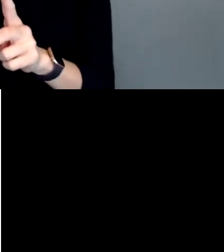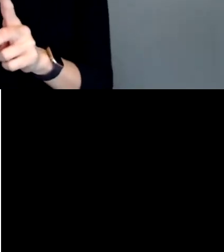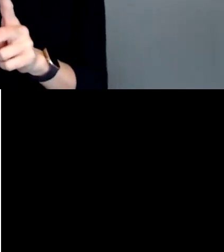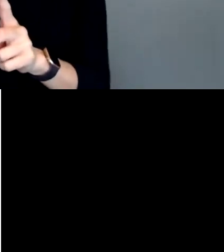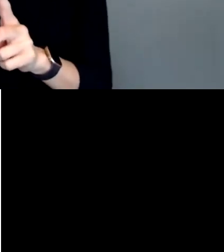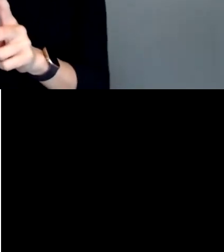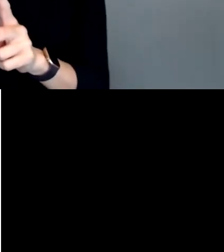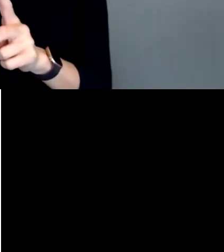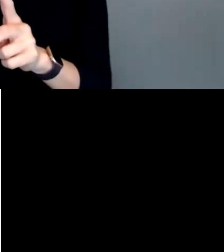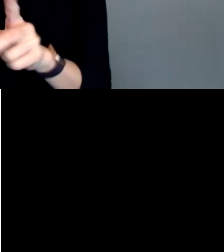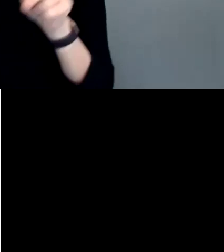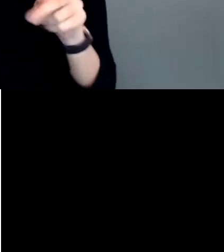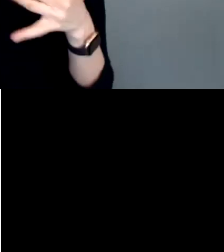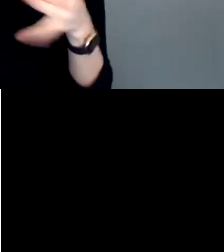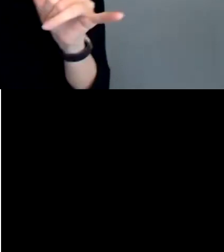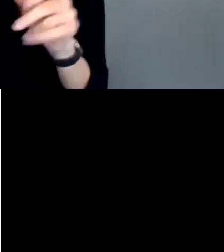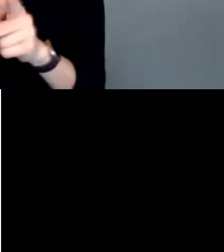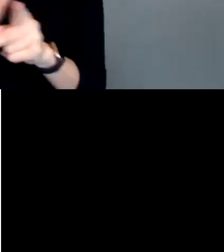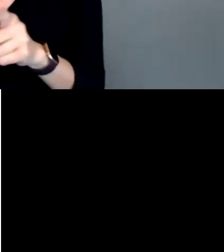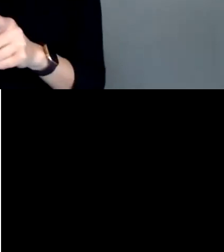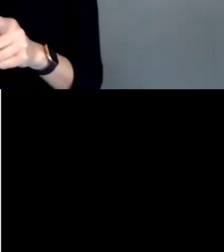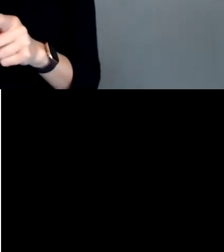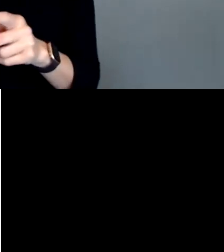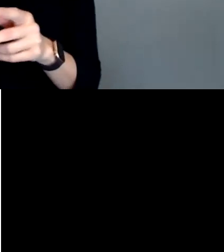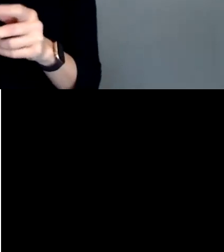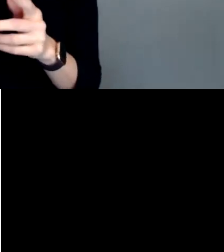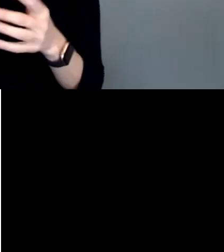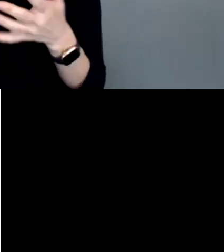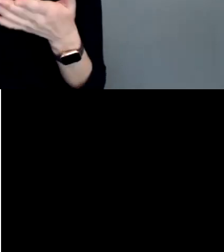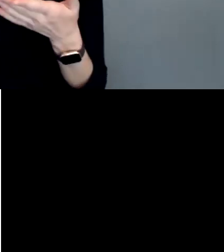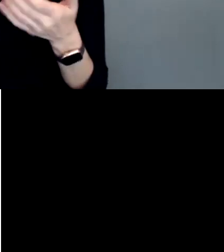of ironing out, like, okay, what is this, what does this include.